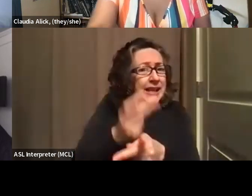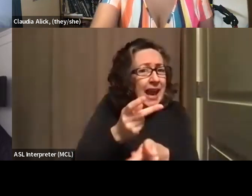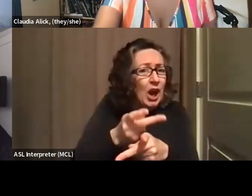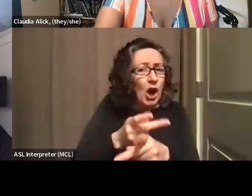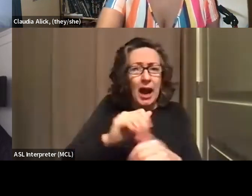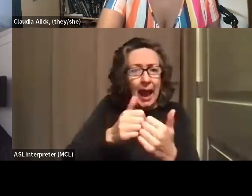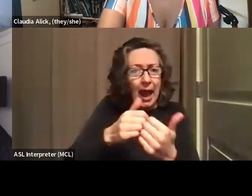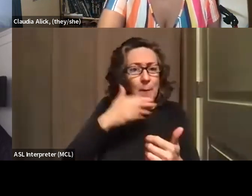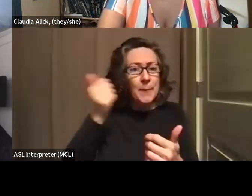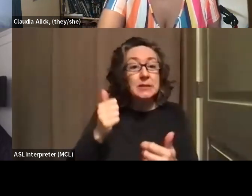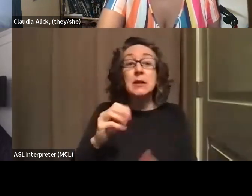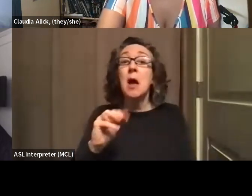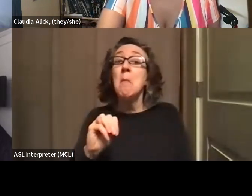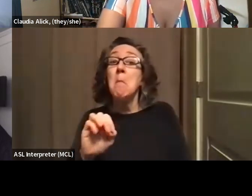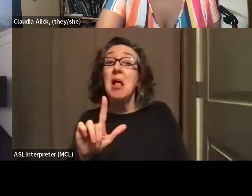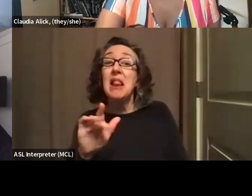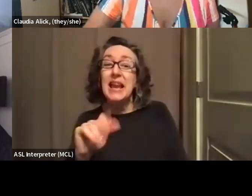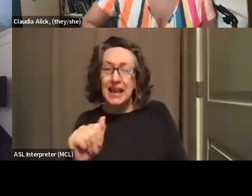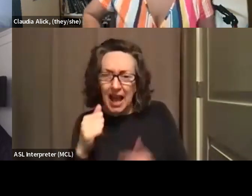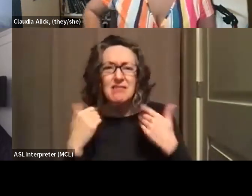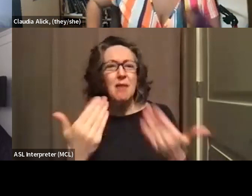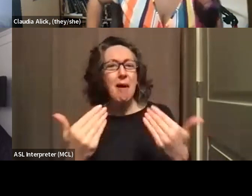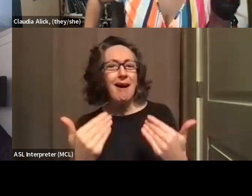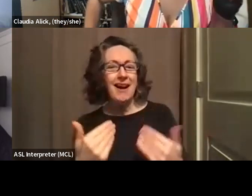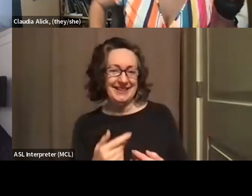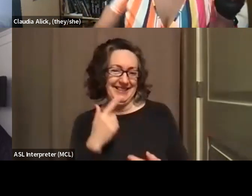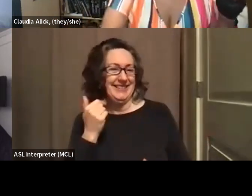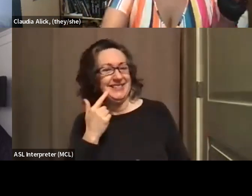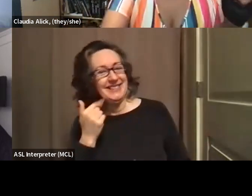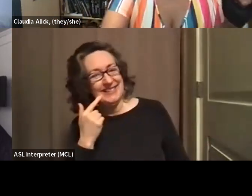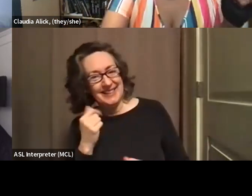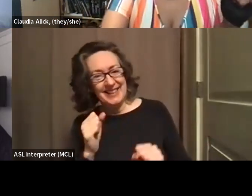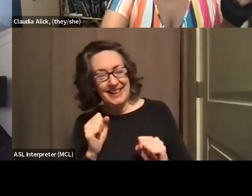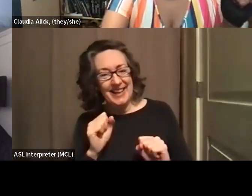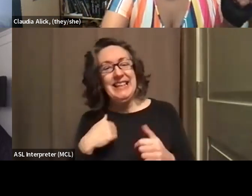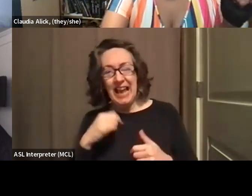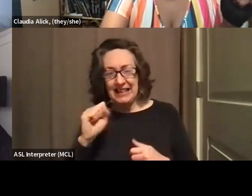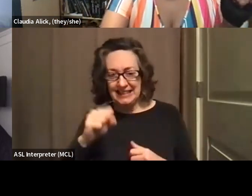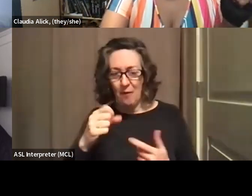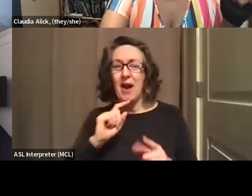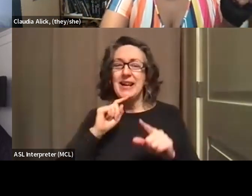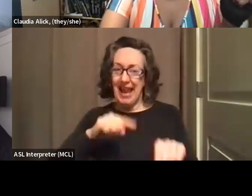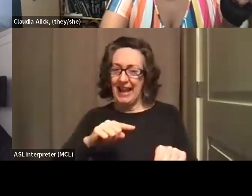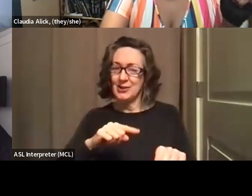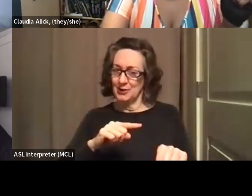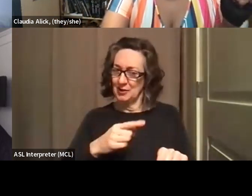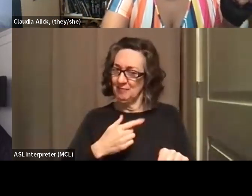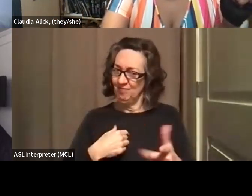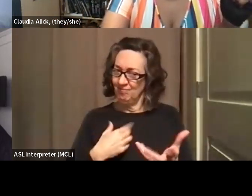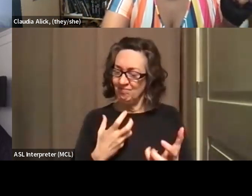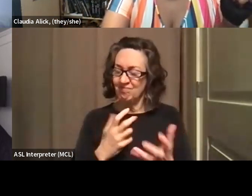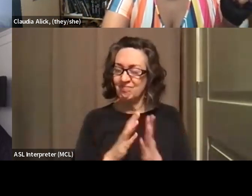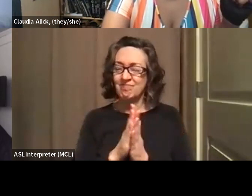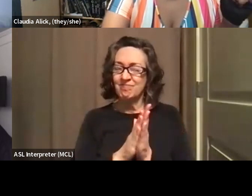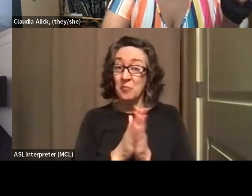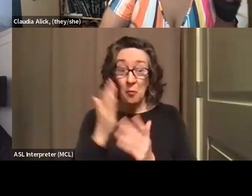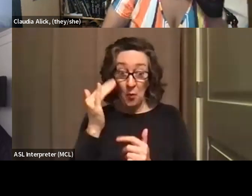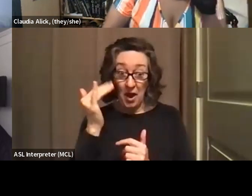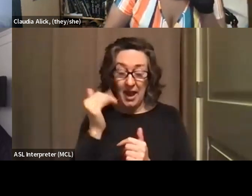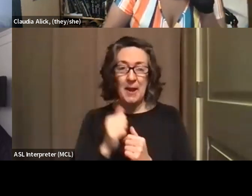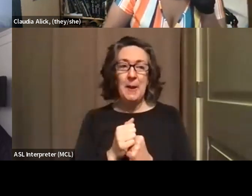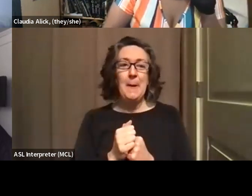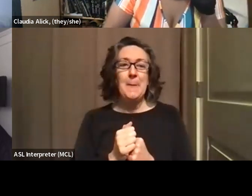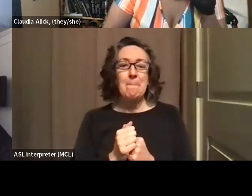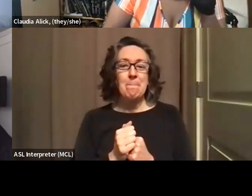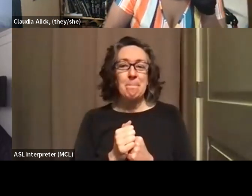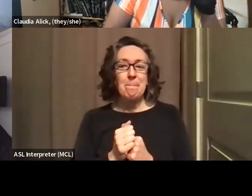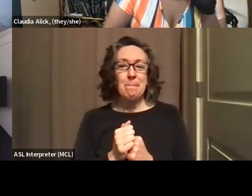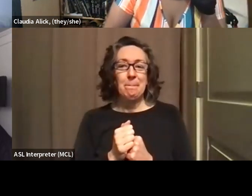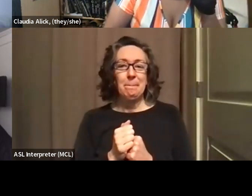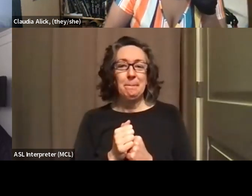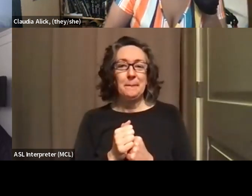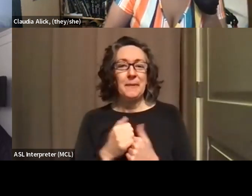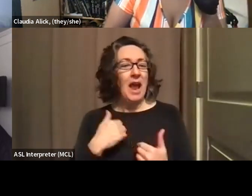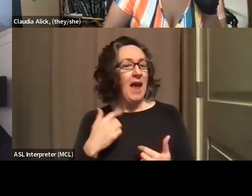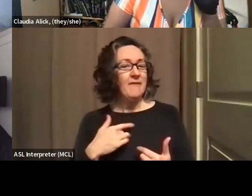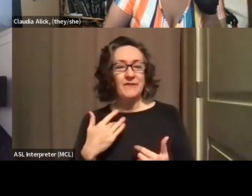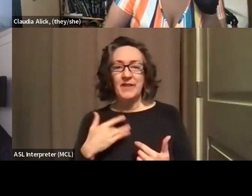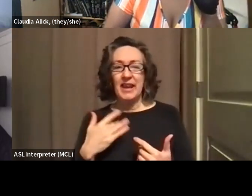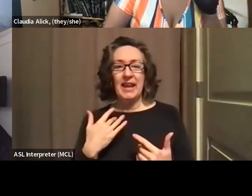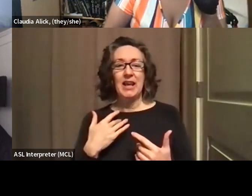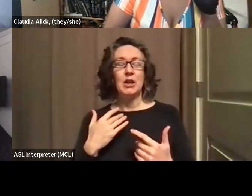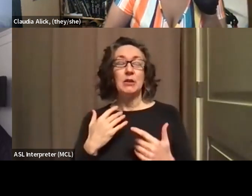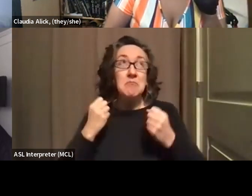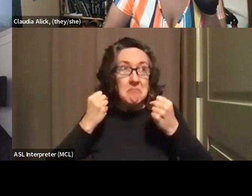I wanted to answer this one because I feel so much community support a lot of